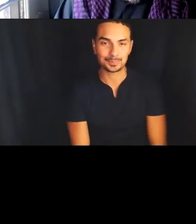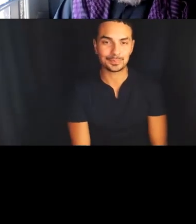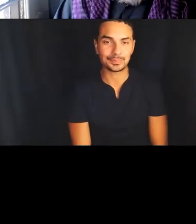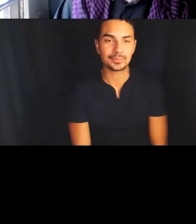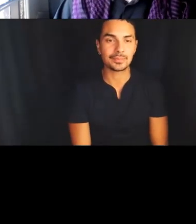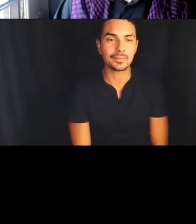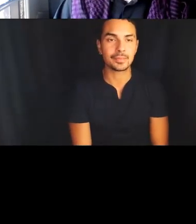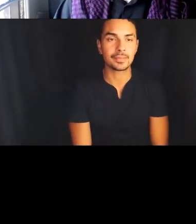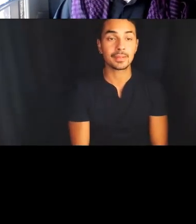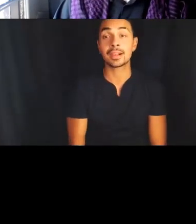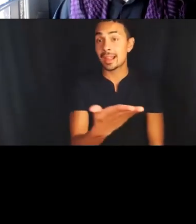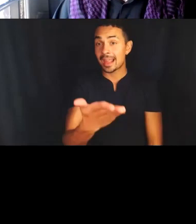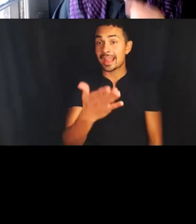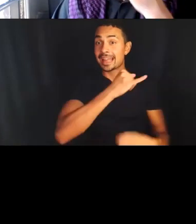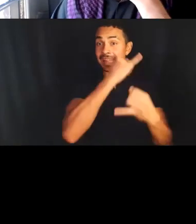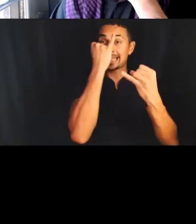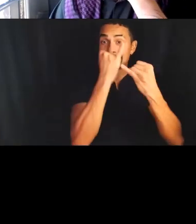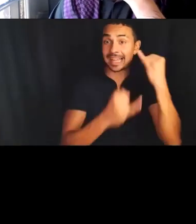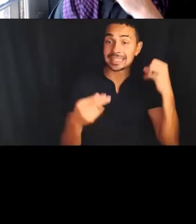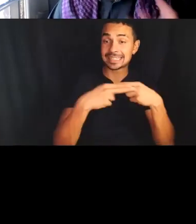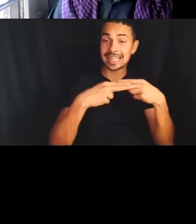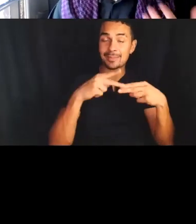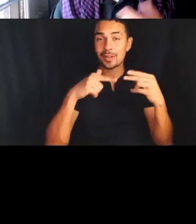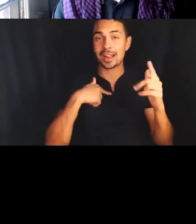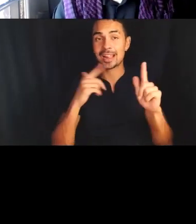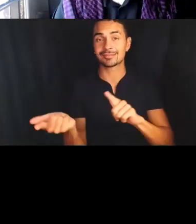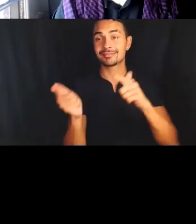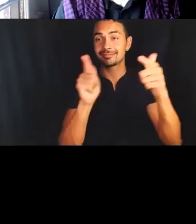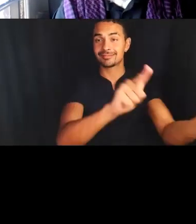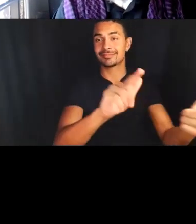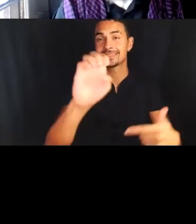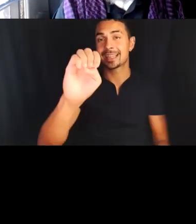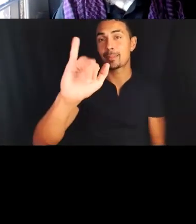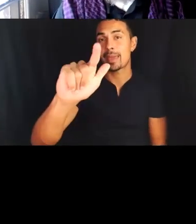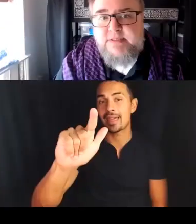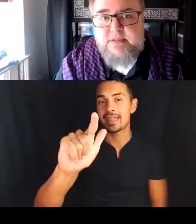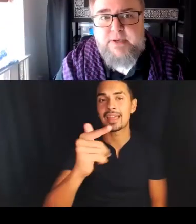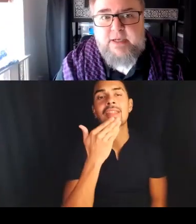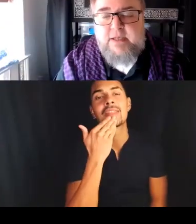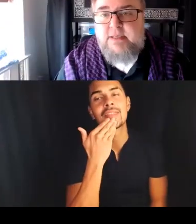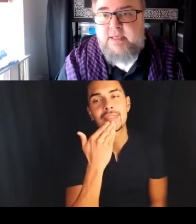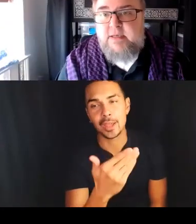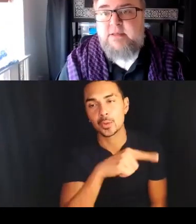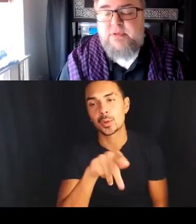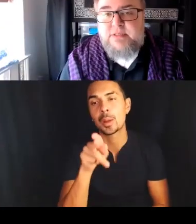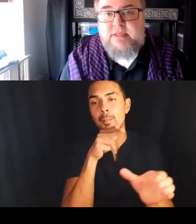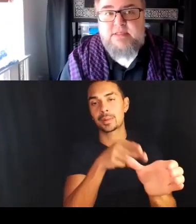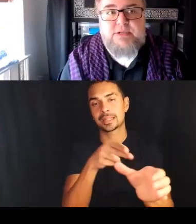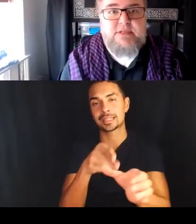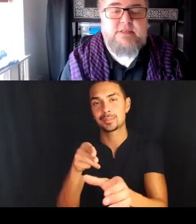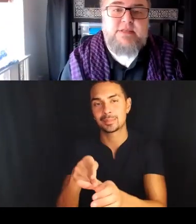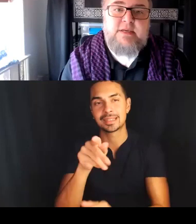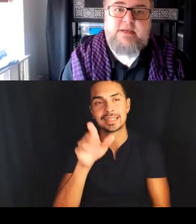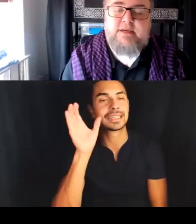And so my last slide before I turn things over to Emil is the thank you to the folks that participated in the listening sessions.